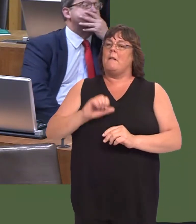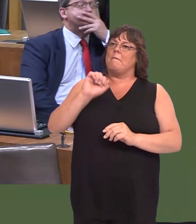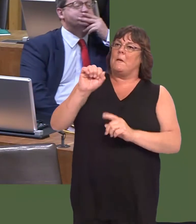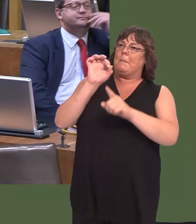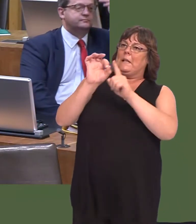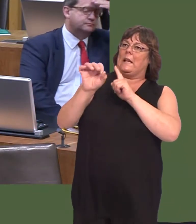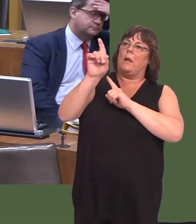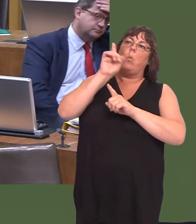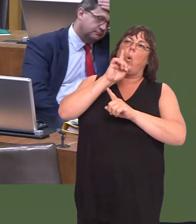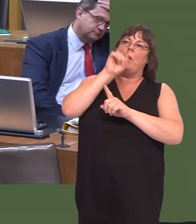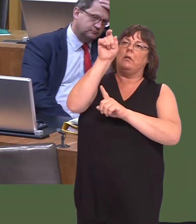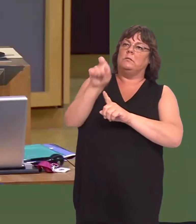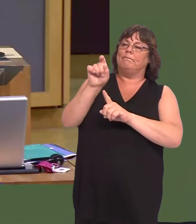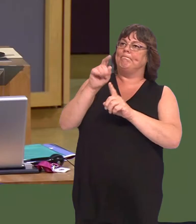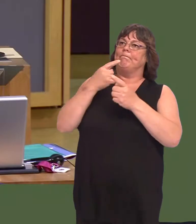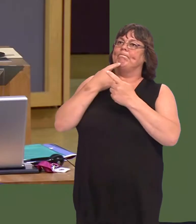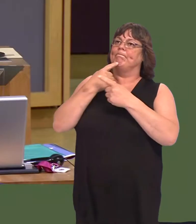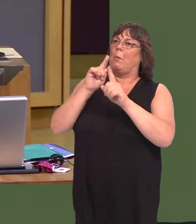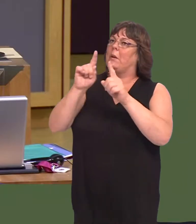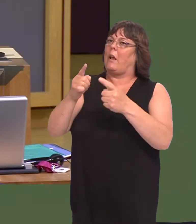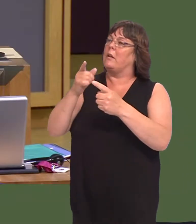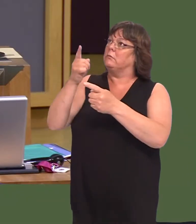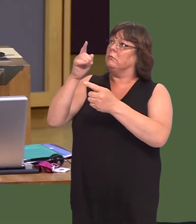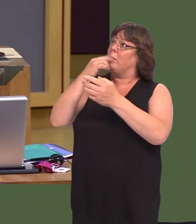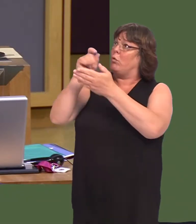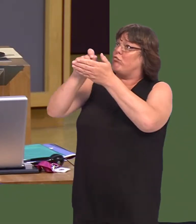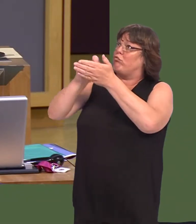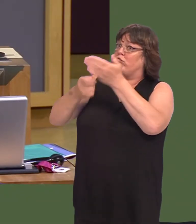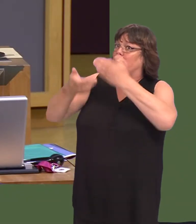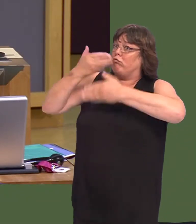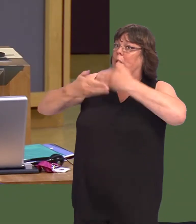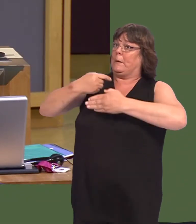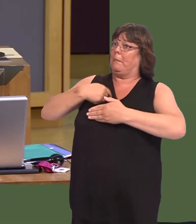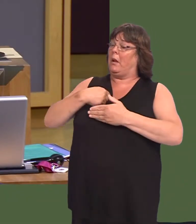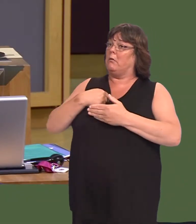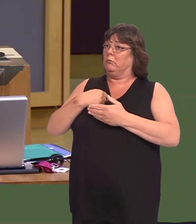without knowing more about it. Heís welcome, of course, to write on his constituentís behalf if he feels that that is appropriate.